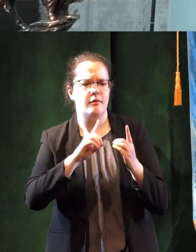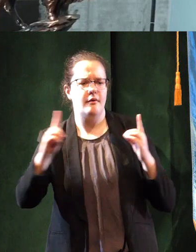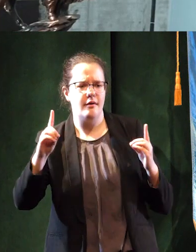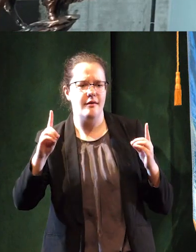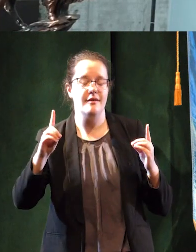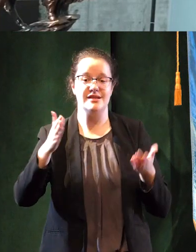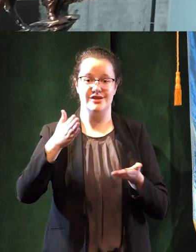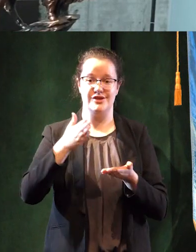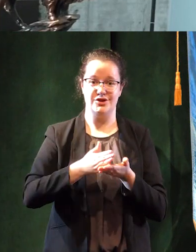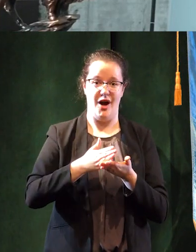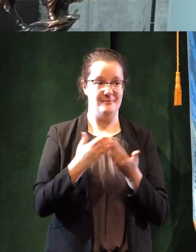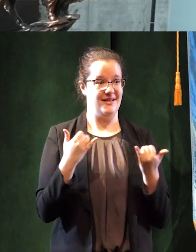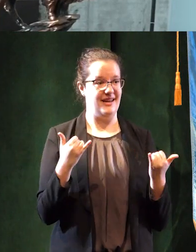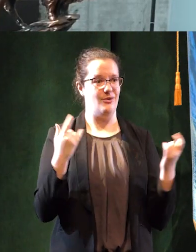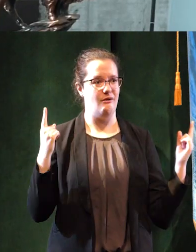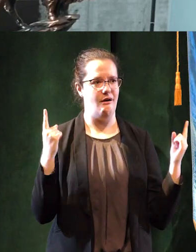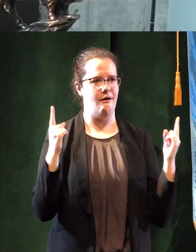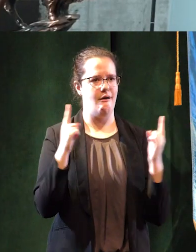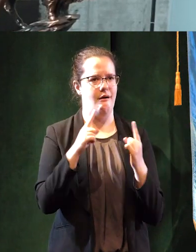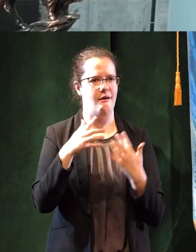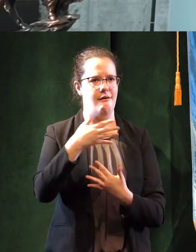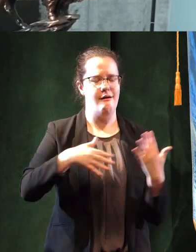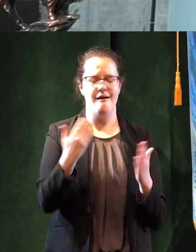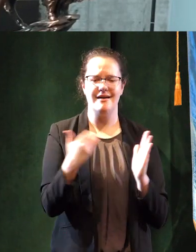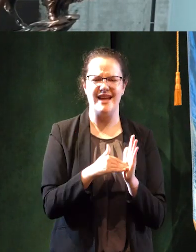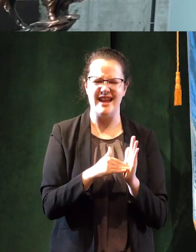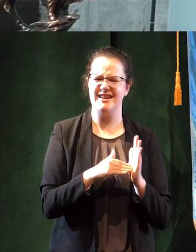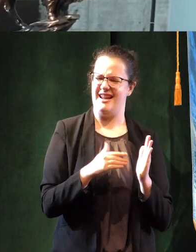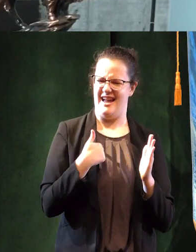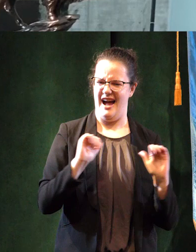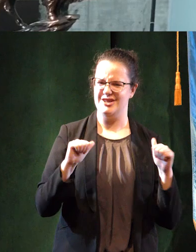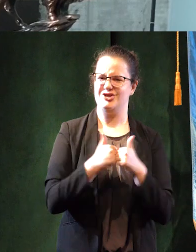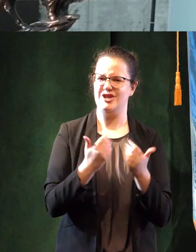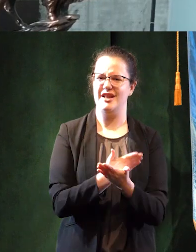and we venture out from this period of darkness I challenge you to define the